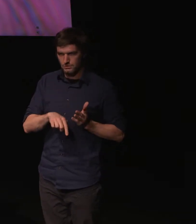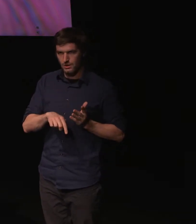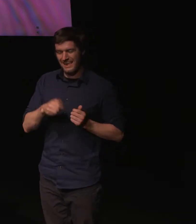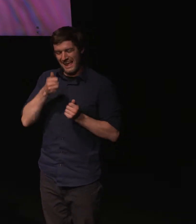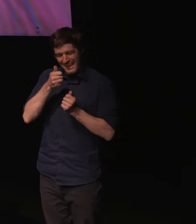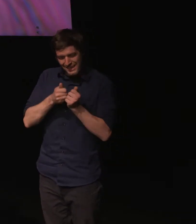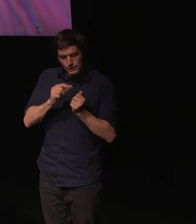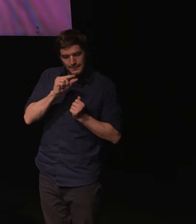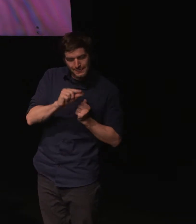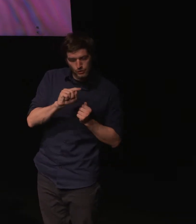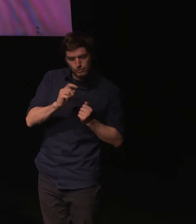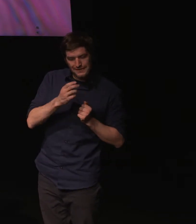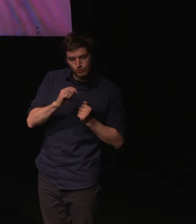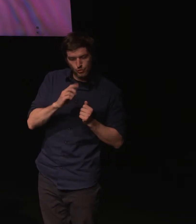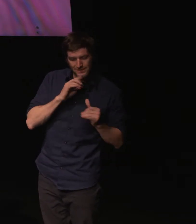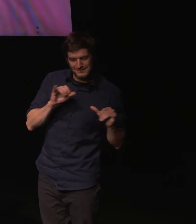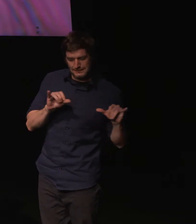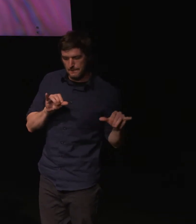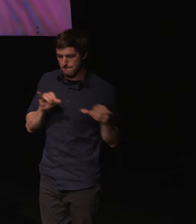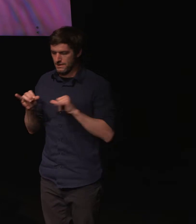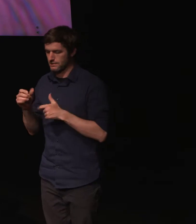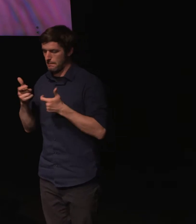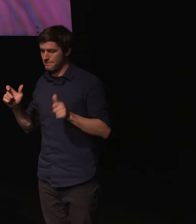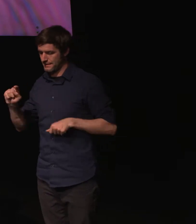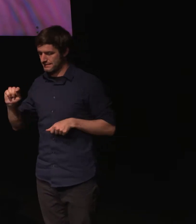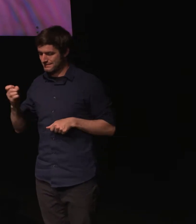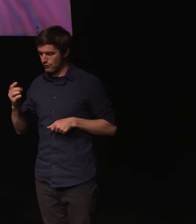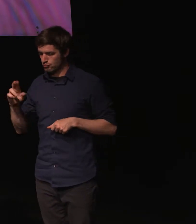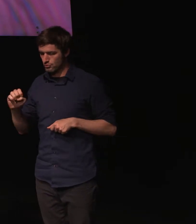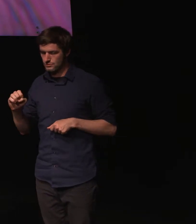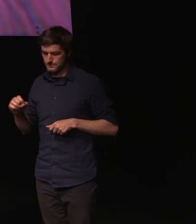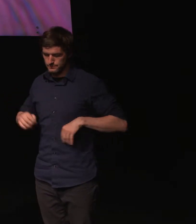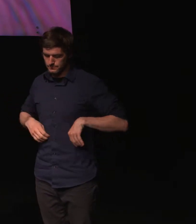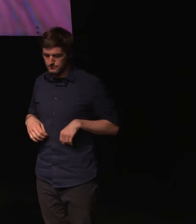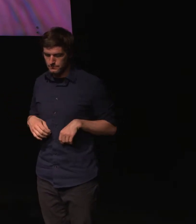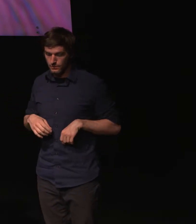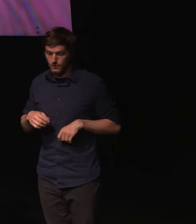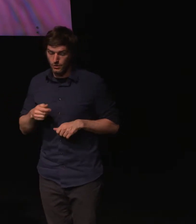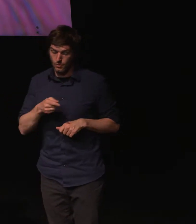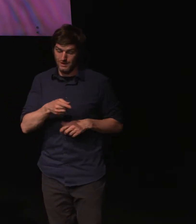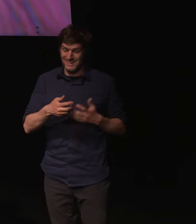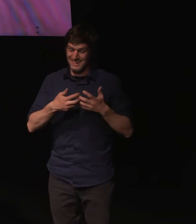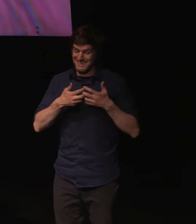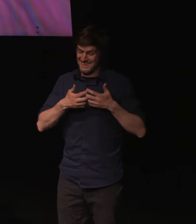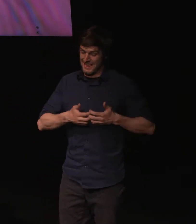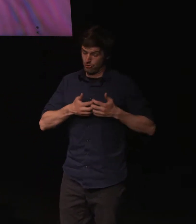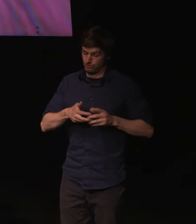And then the engine itself could say, "Hey, players can set their own green."